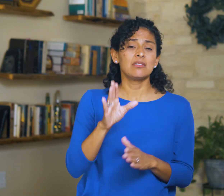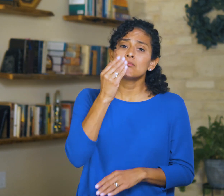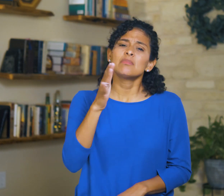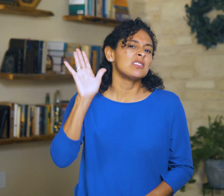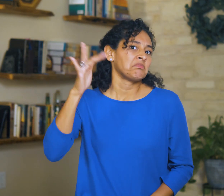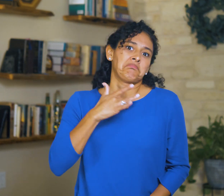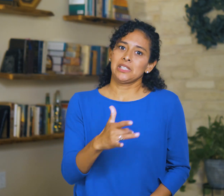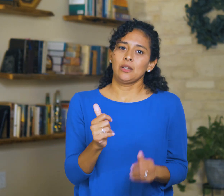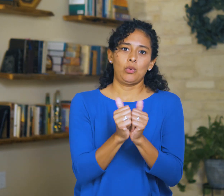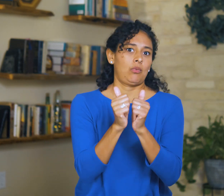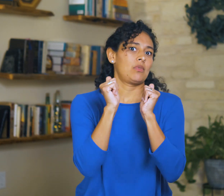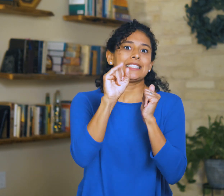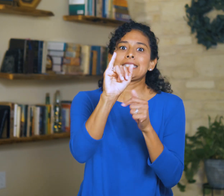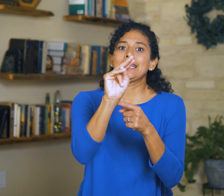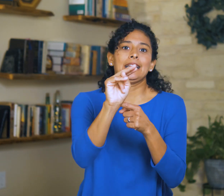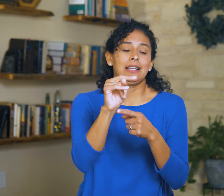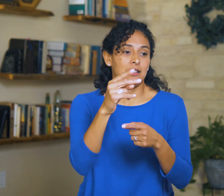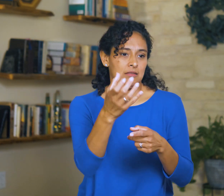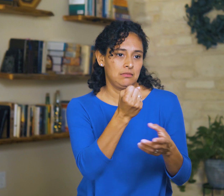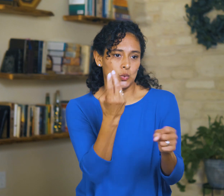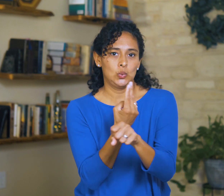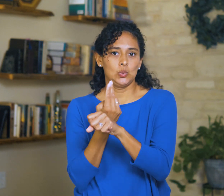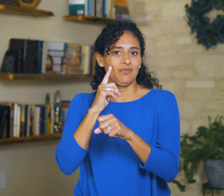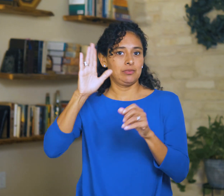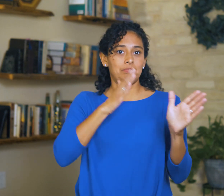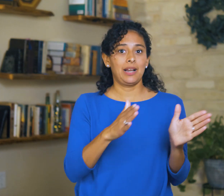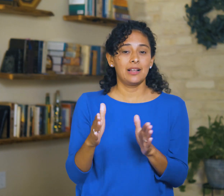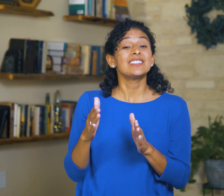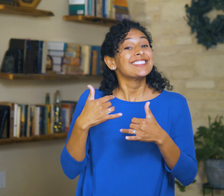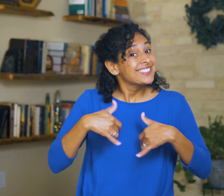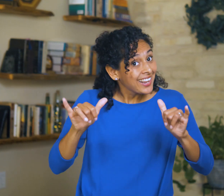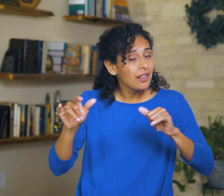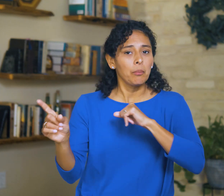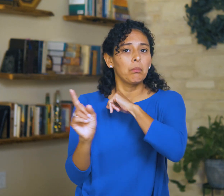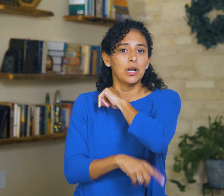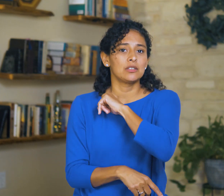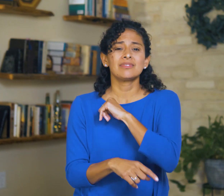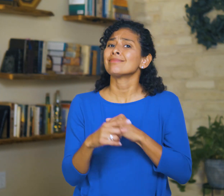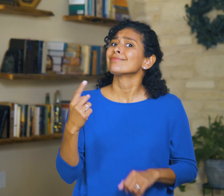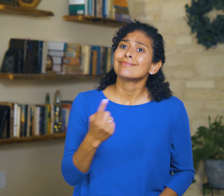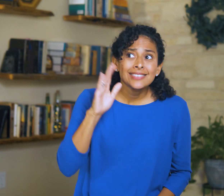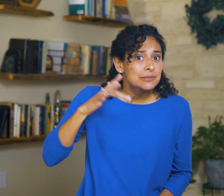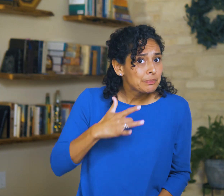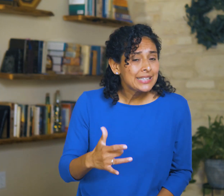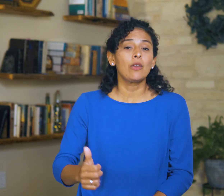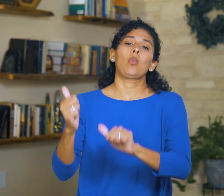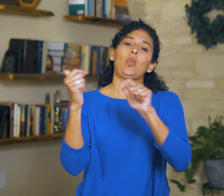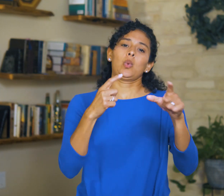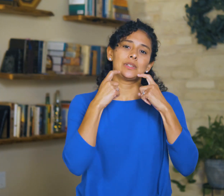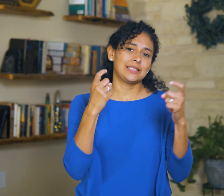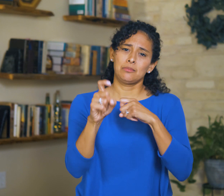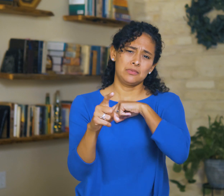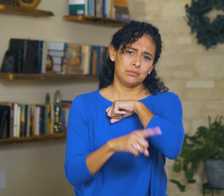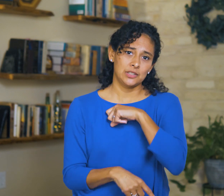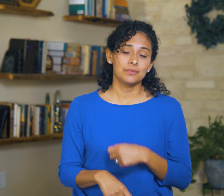(as He does with all sin), He still punishes it (as He does with all sin).